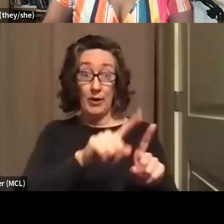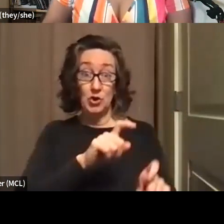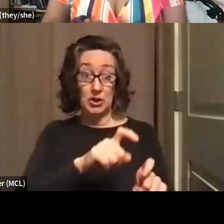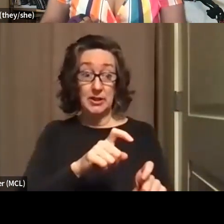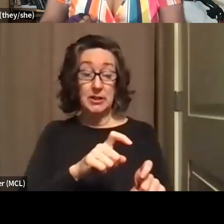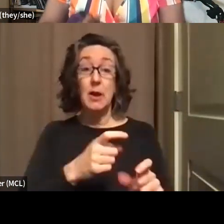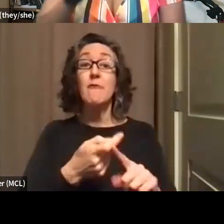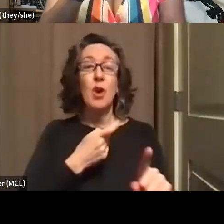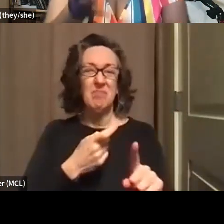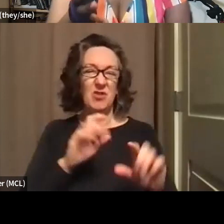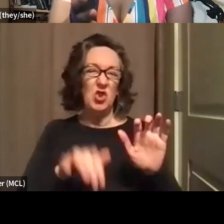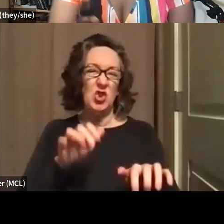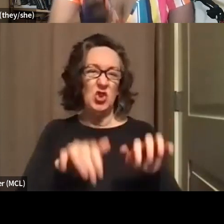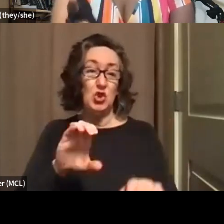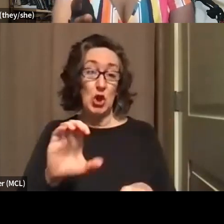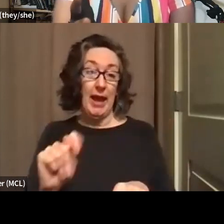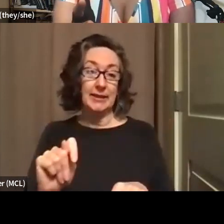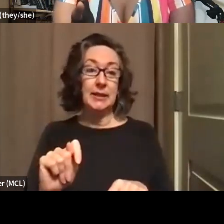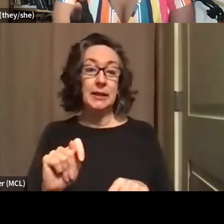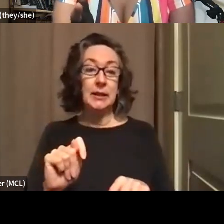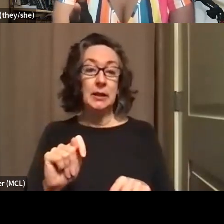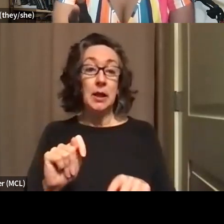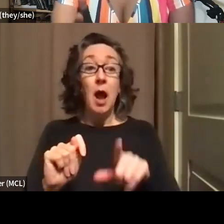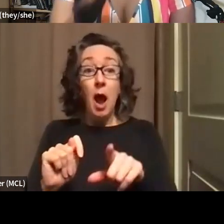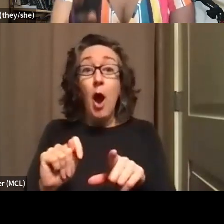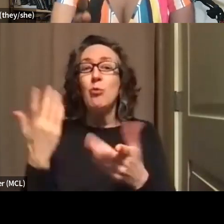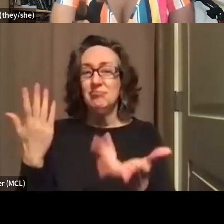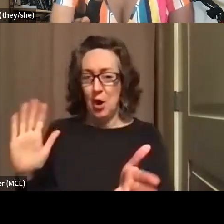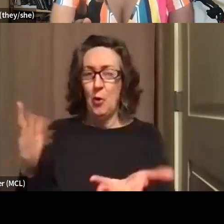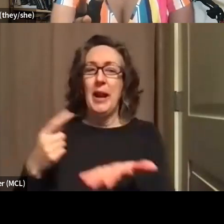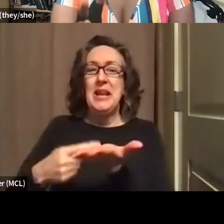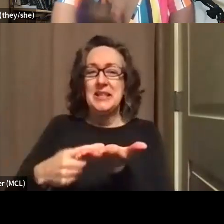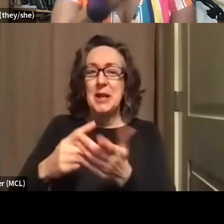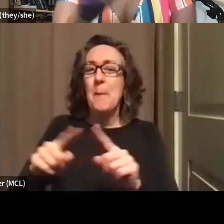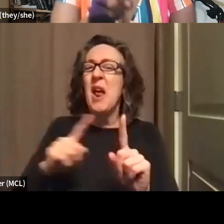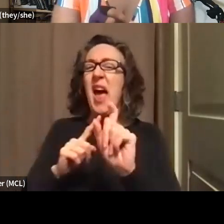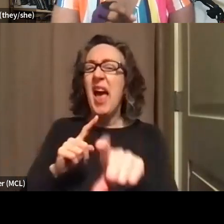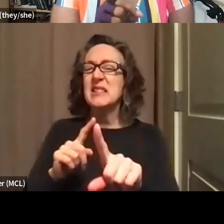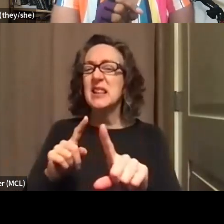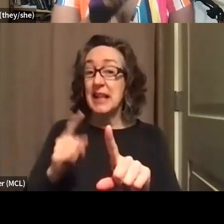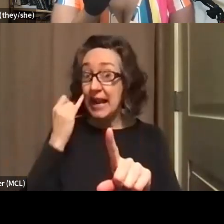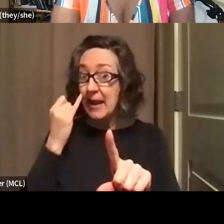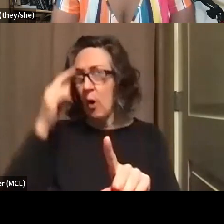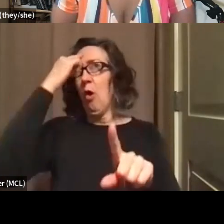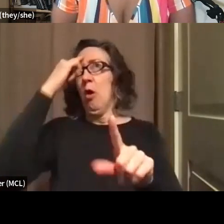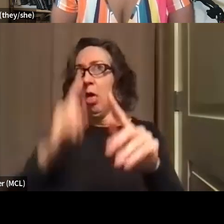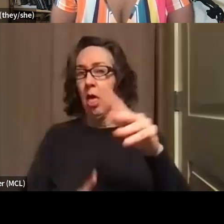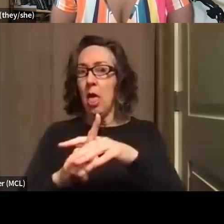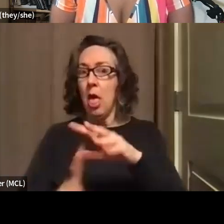First question is this is a little bit of what we already talked about, asking it again, if you have more response, please do.